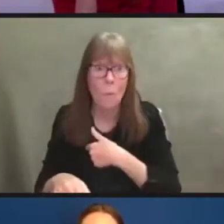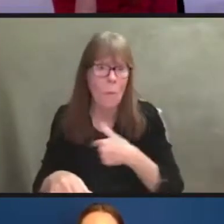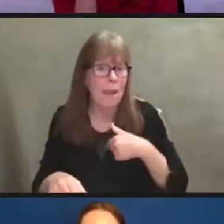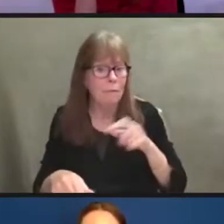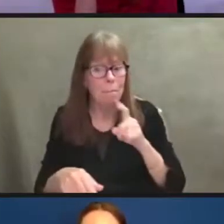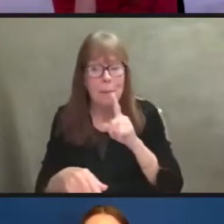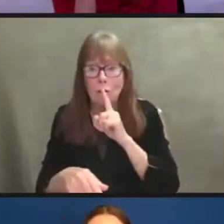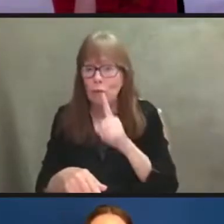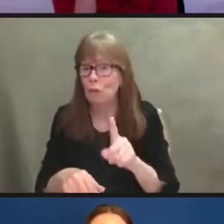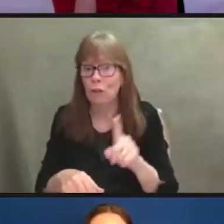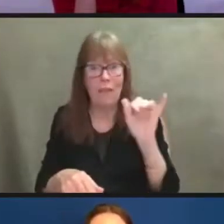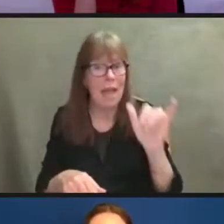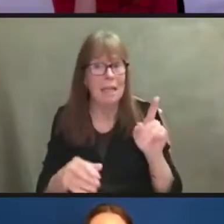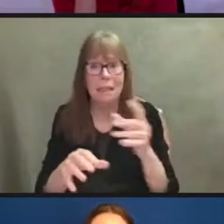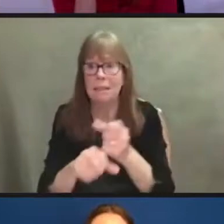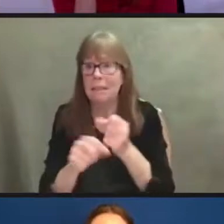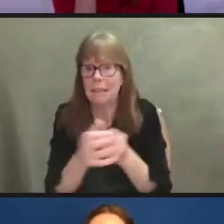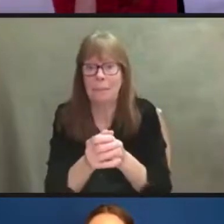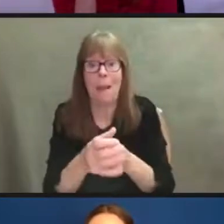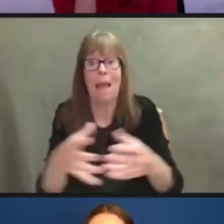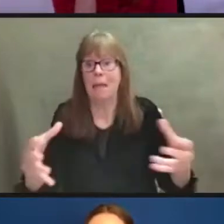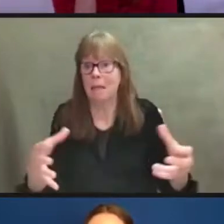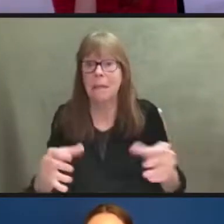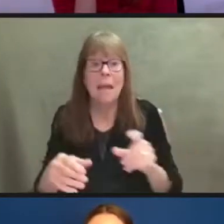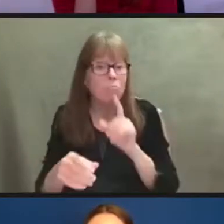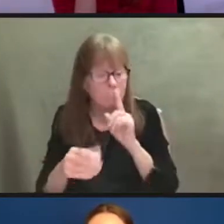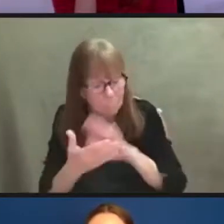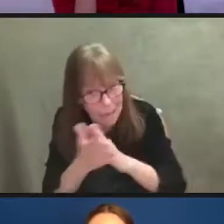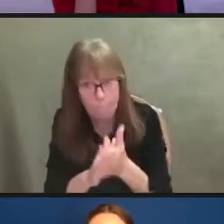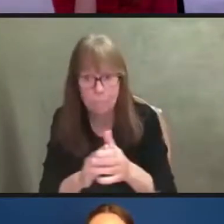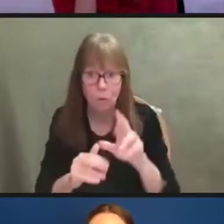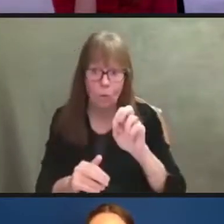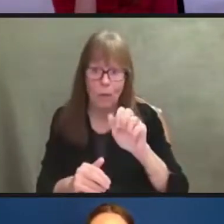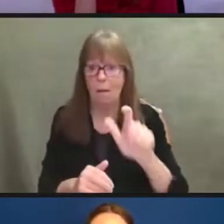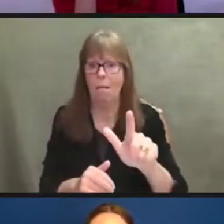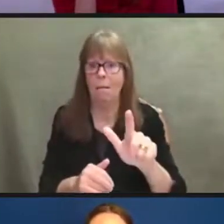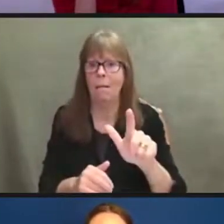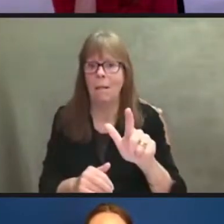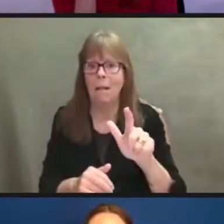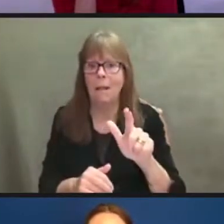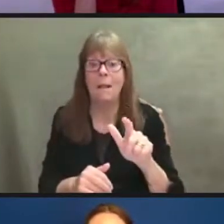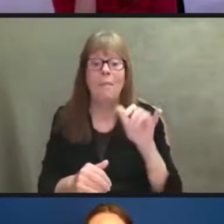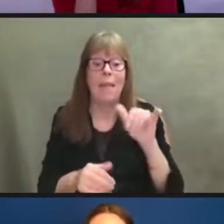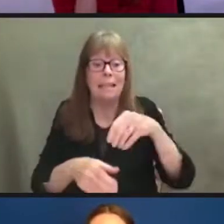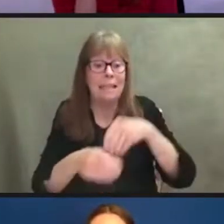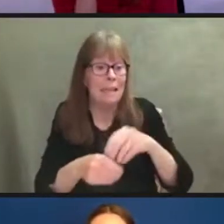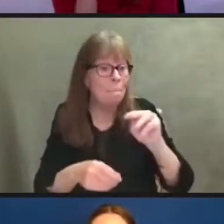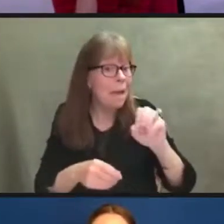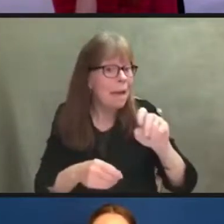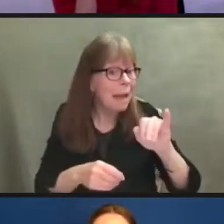expanded out and fully realized. And so, I think that's both within the Medicaid program itself.